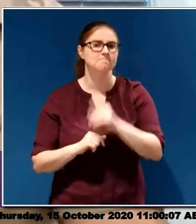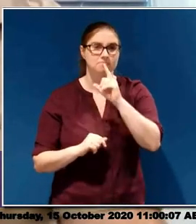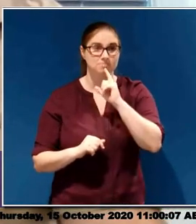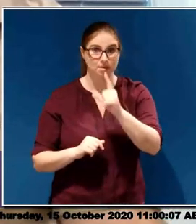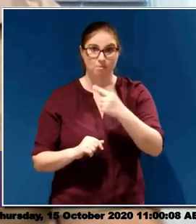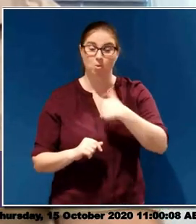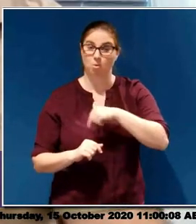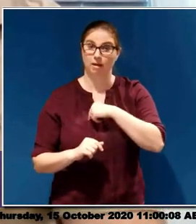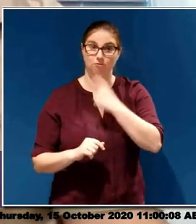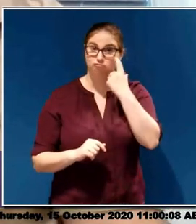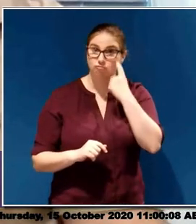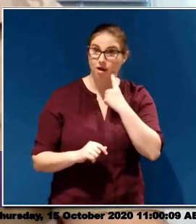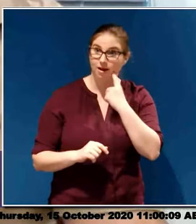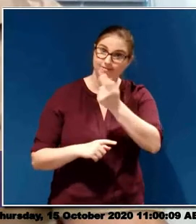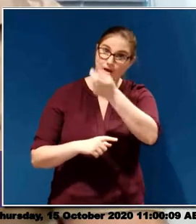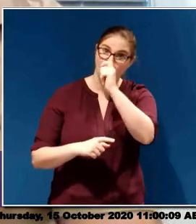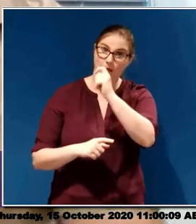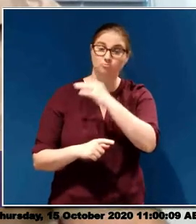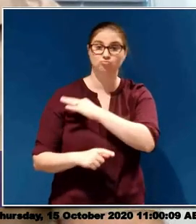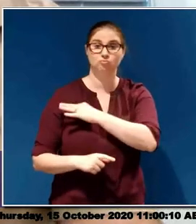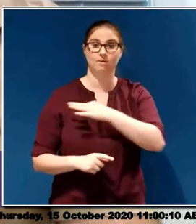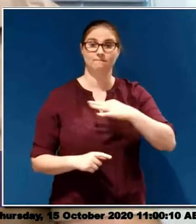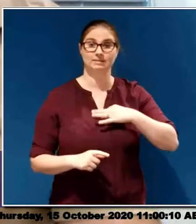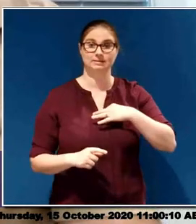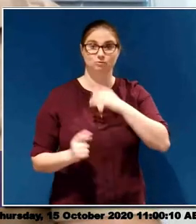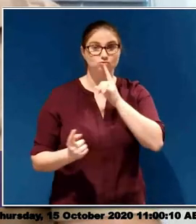and no one wanted to take him on because he had Tourette's.